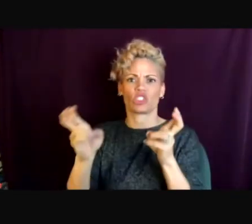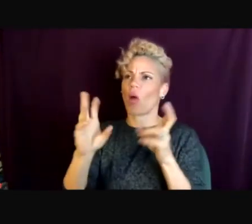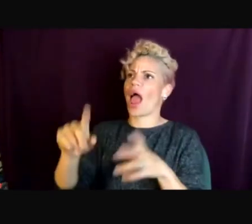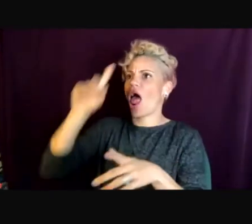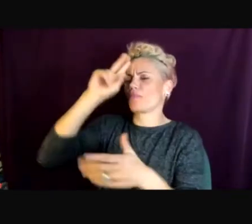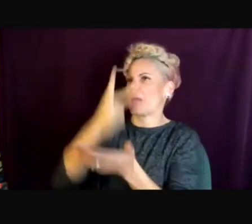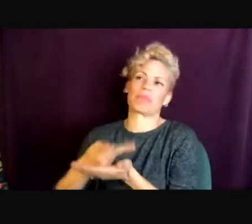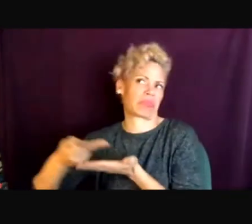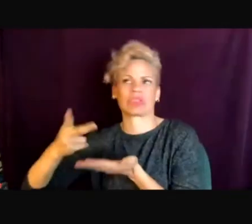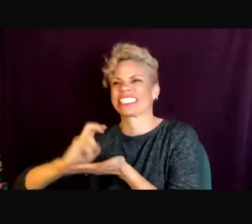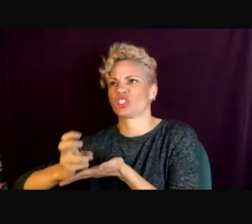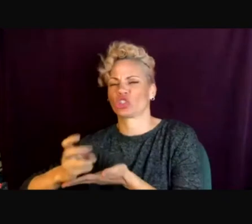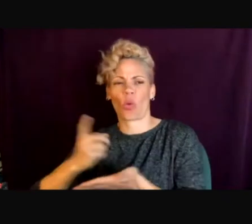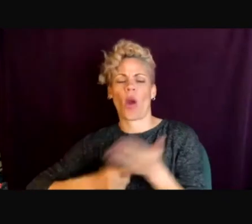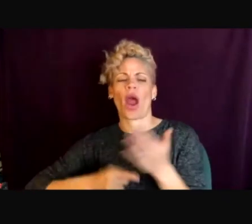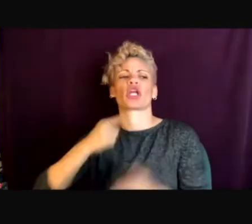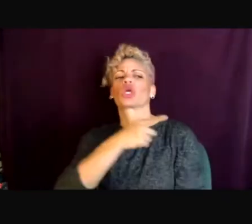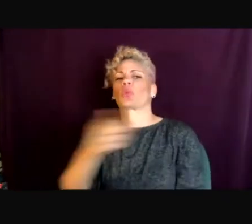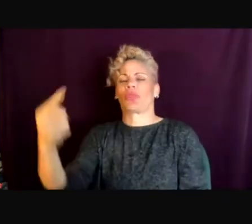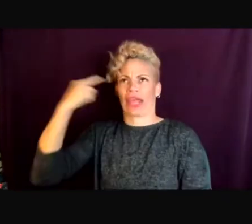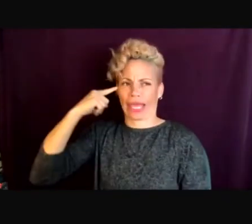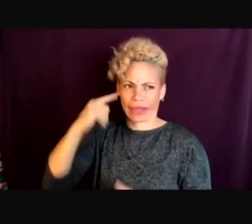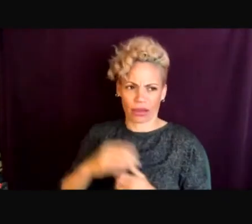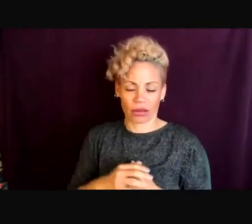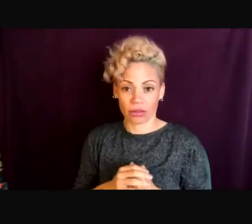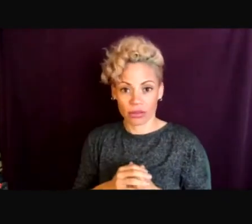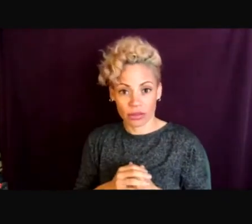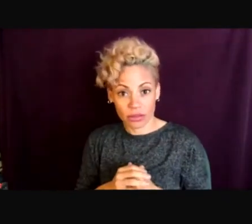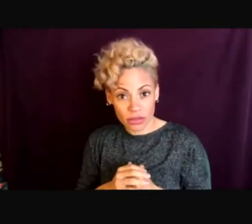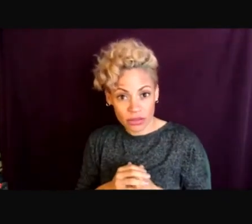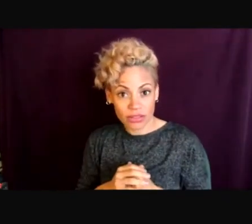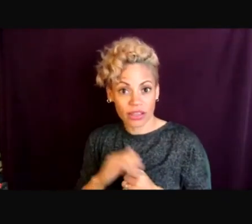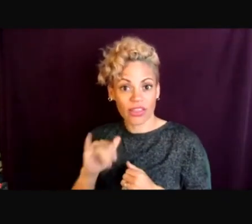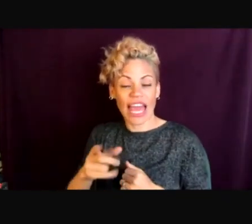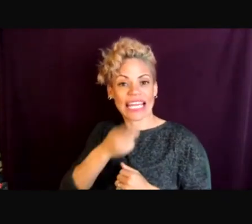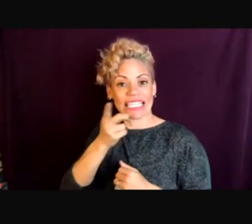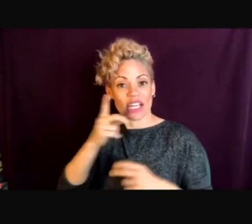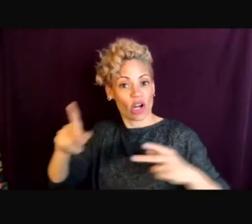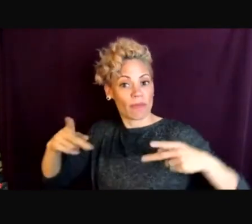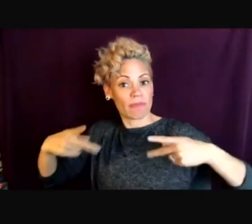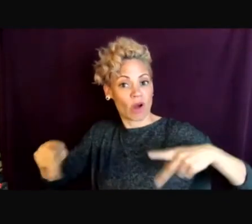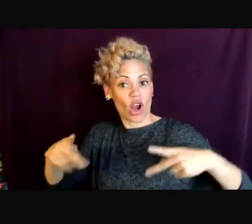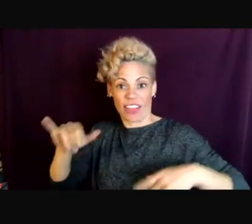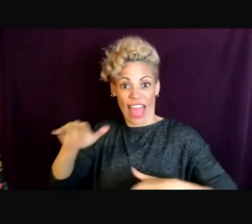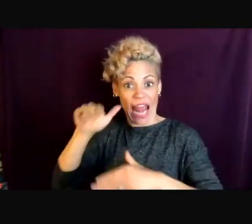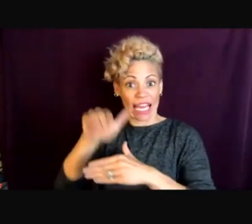Well, that night the people at this dinner were very upset with that comment.